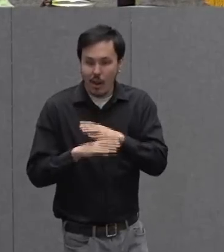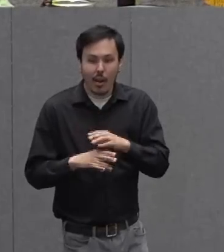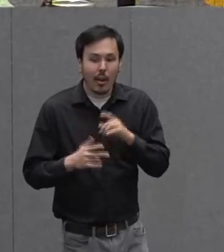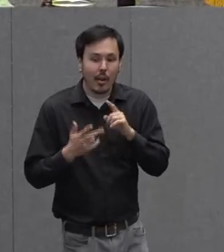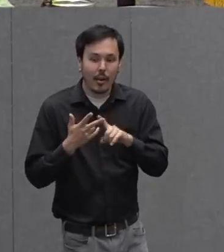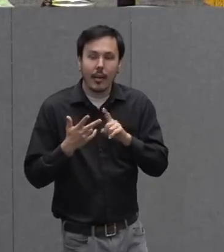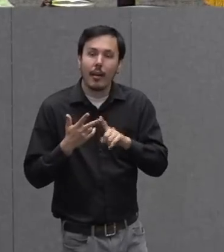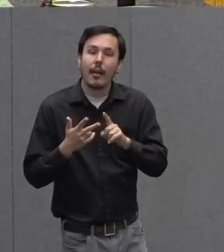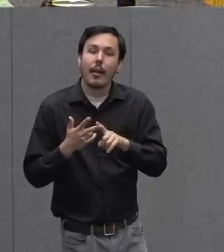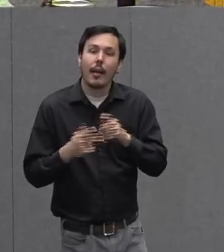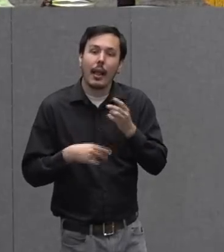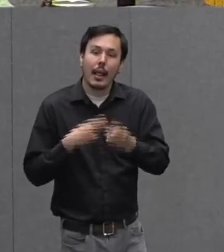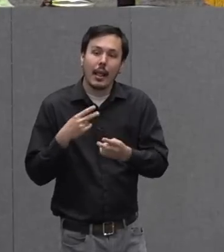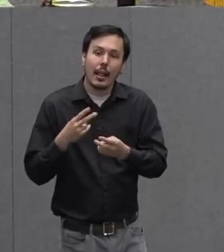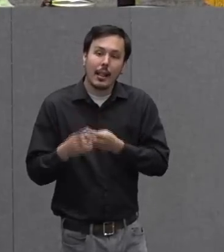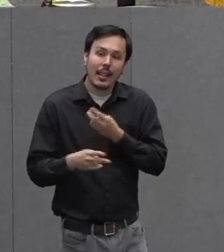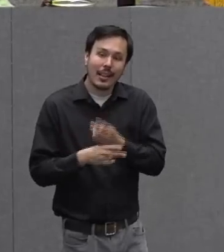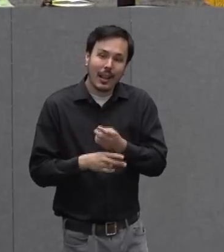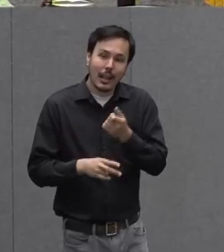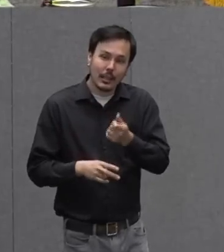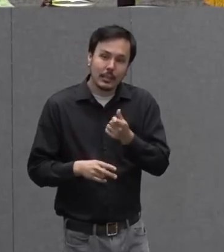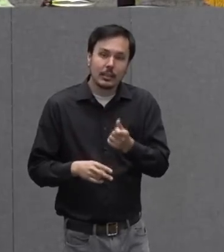and the kind that reflects light.